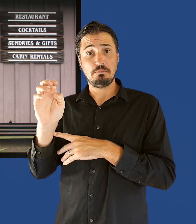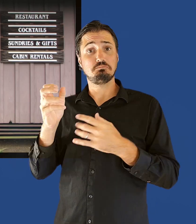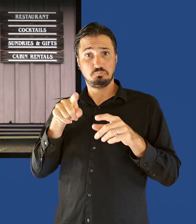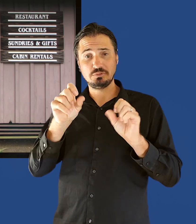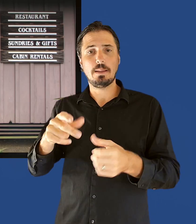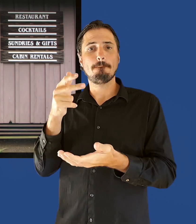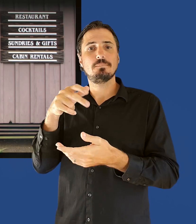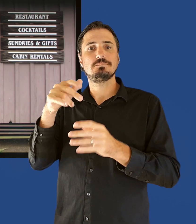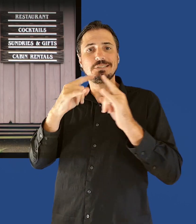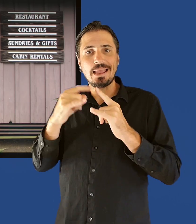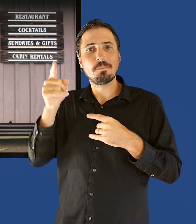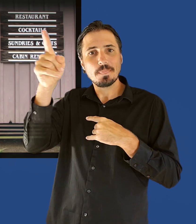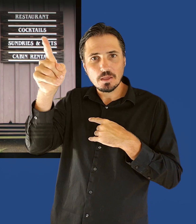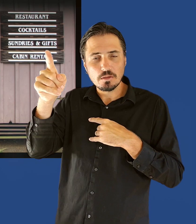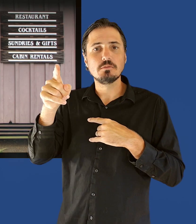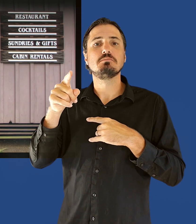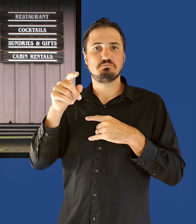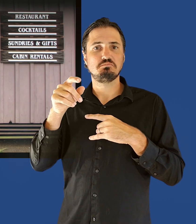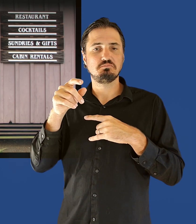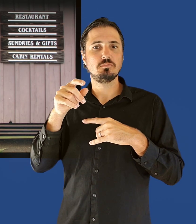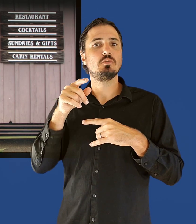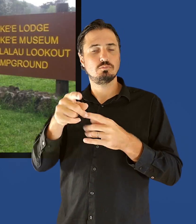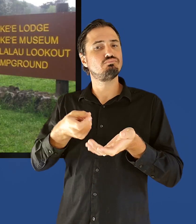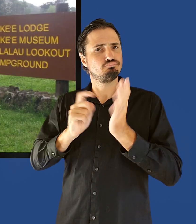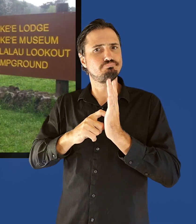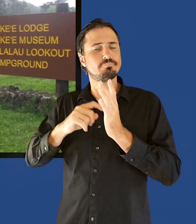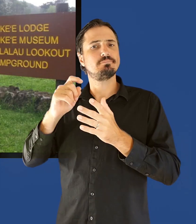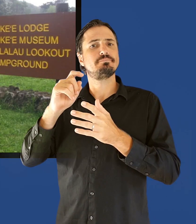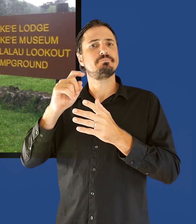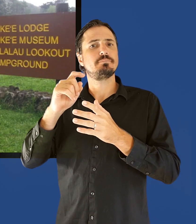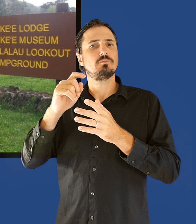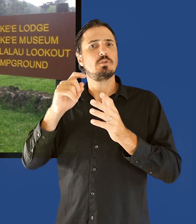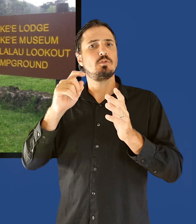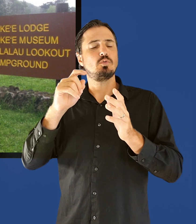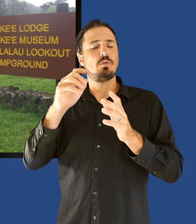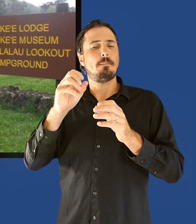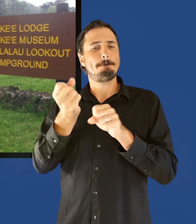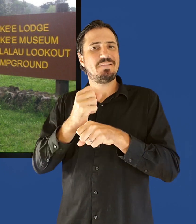Reservations are limited to a 30-day advance window, and all groups must be members of the same household.